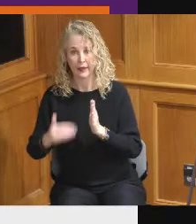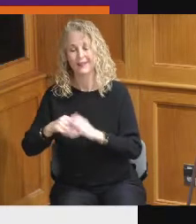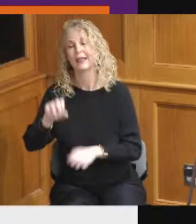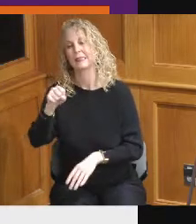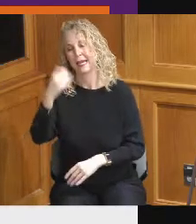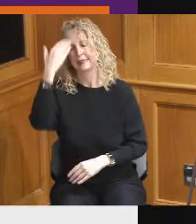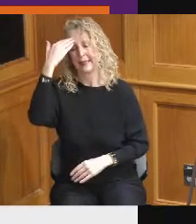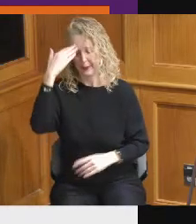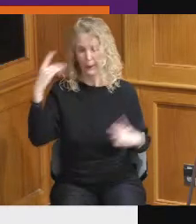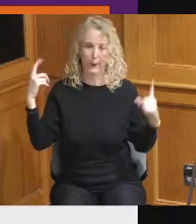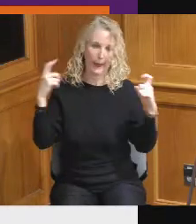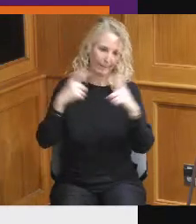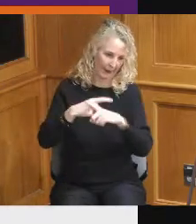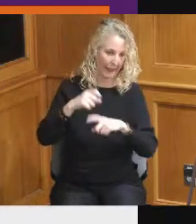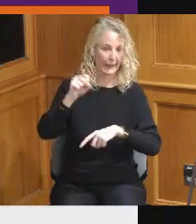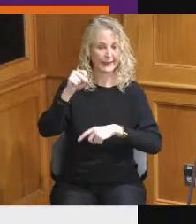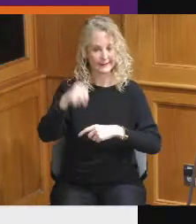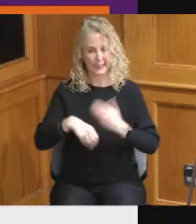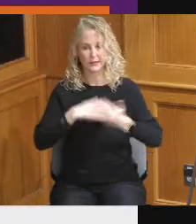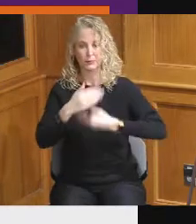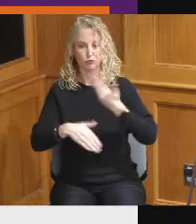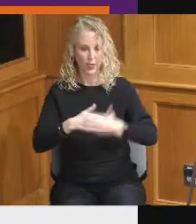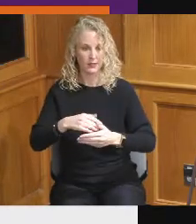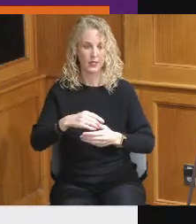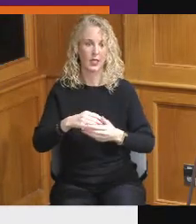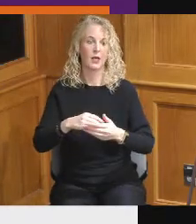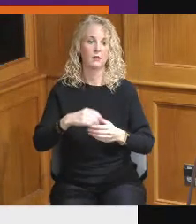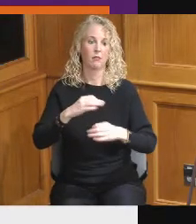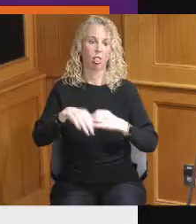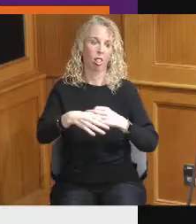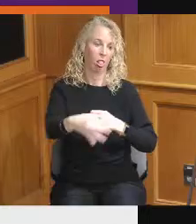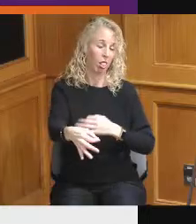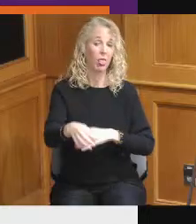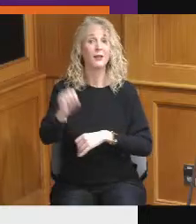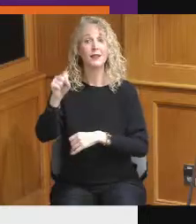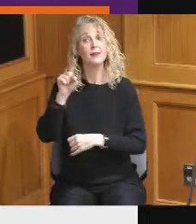long time but when you really boil it down that is what's happening here and that is something that